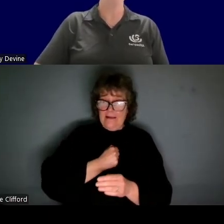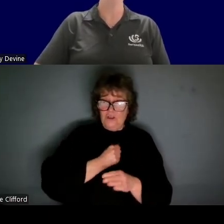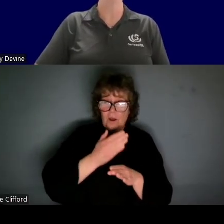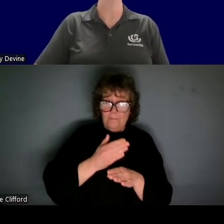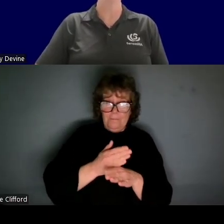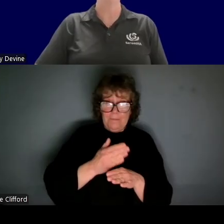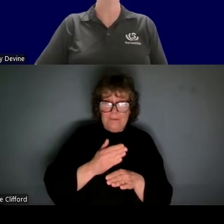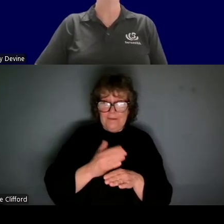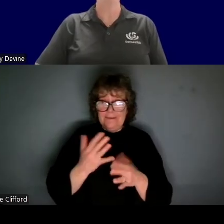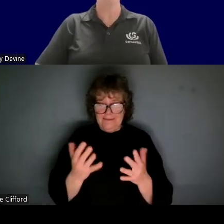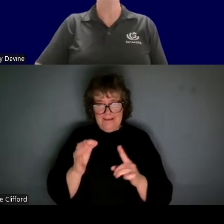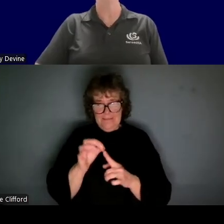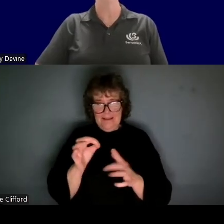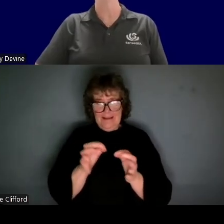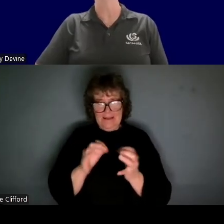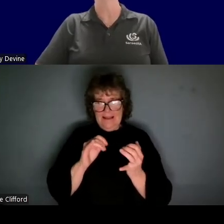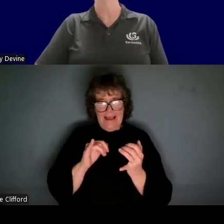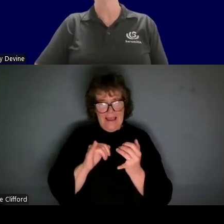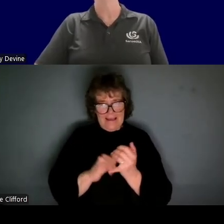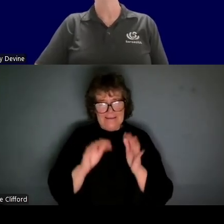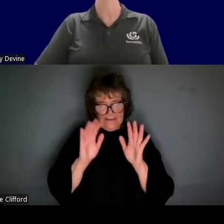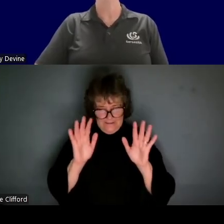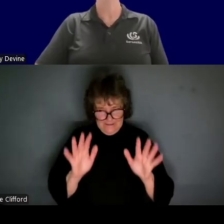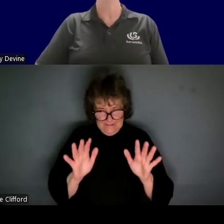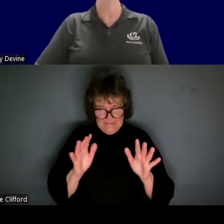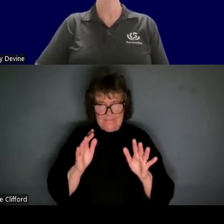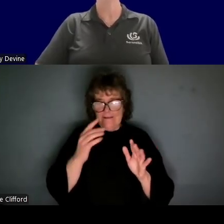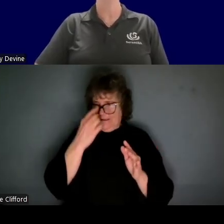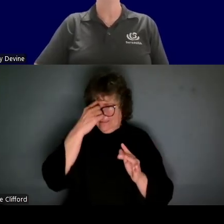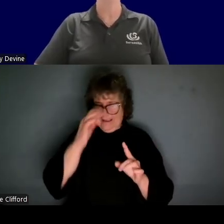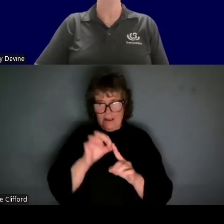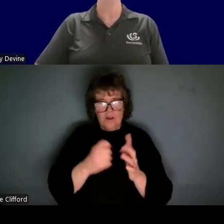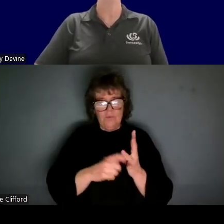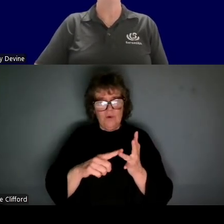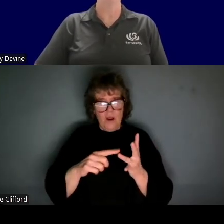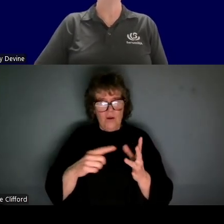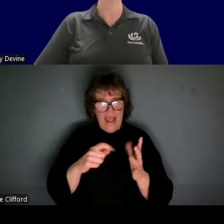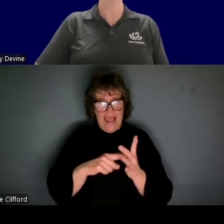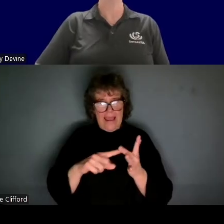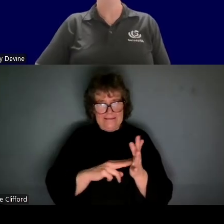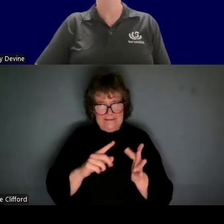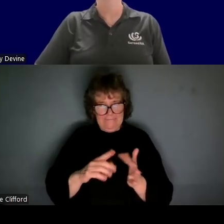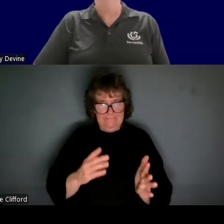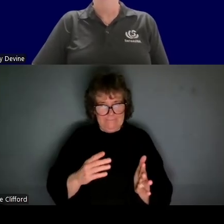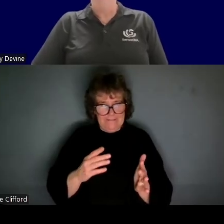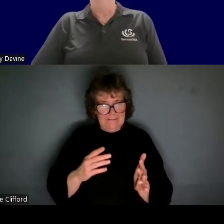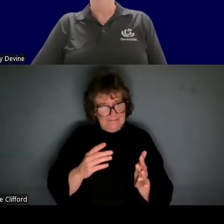PBS lens, the proactive lens. We need to remain with curiosity. We call ourselves detectives.